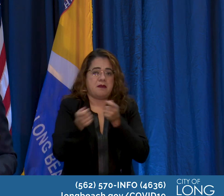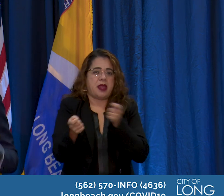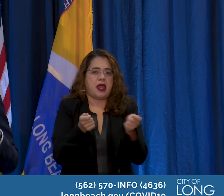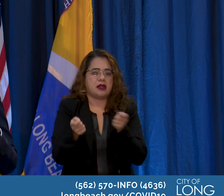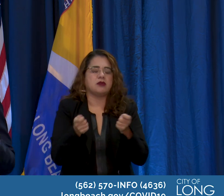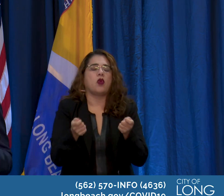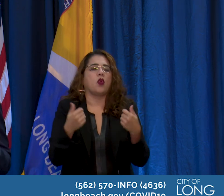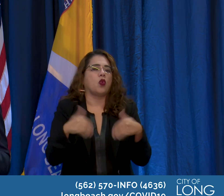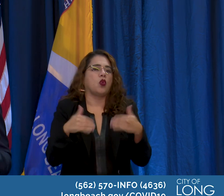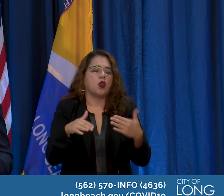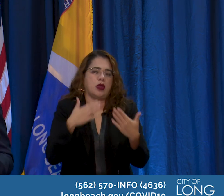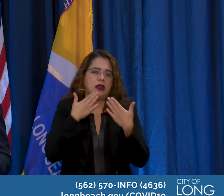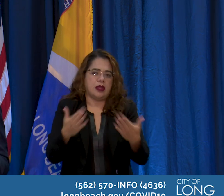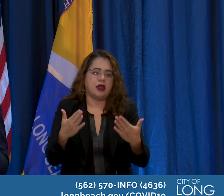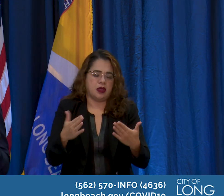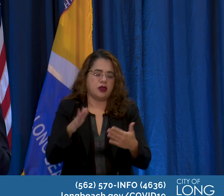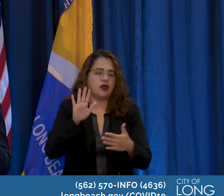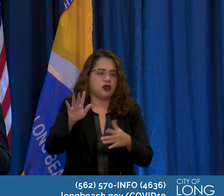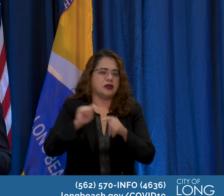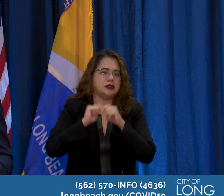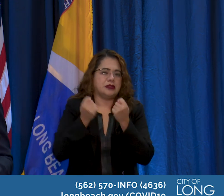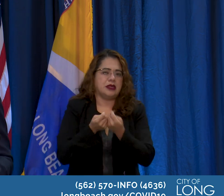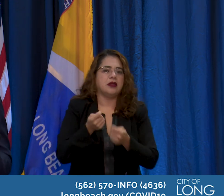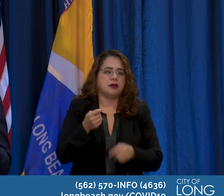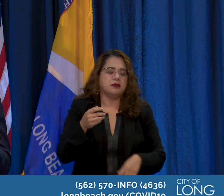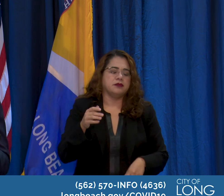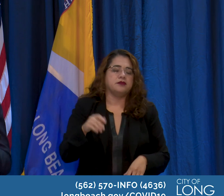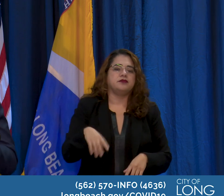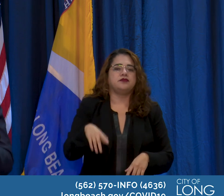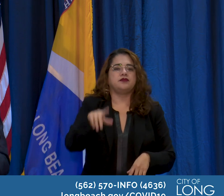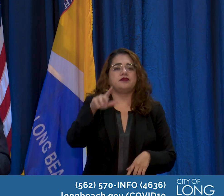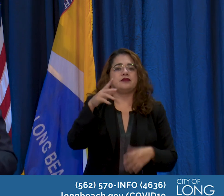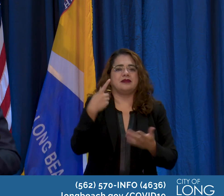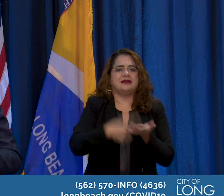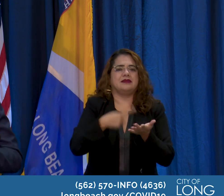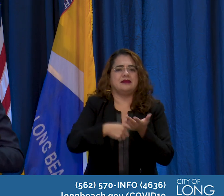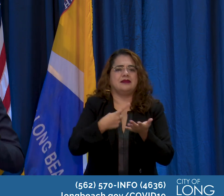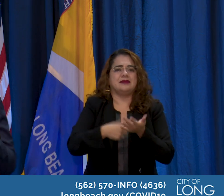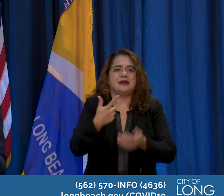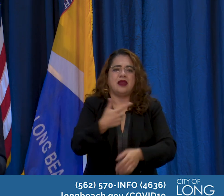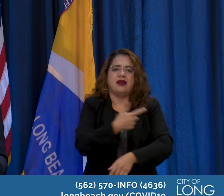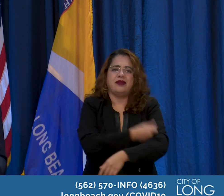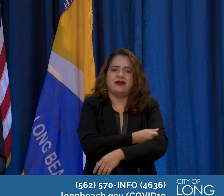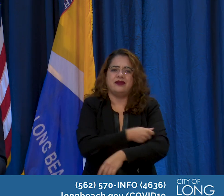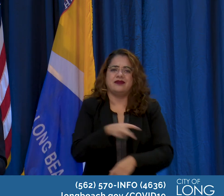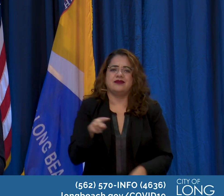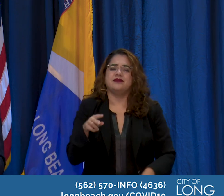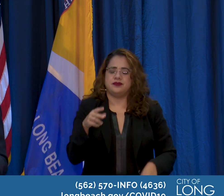I also want to add a little on vaccinations and the vaccine process that the governor